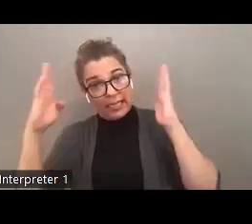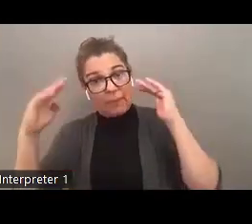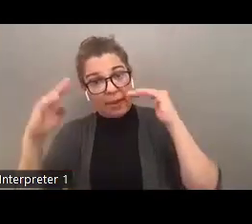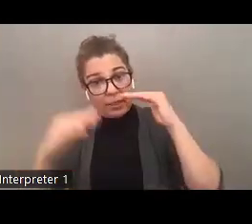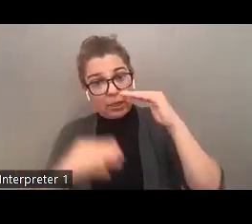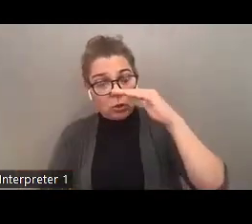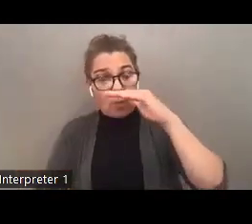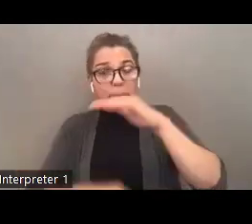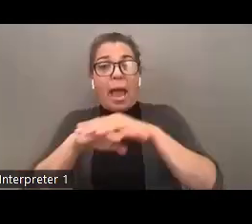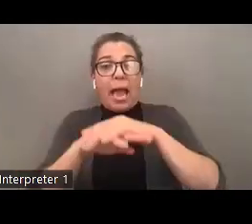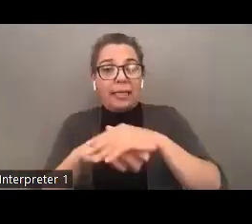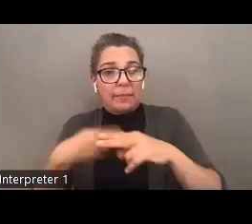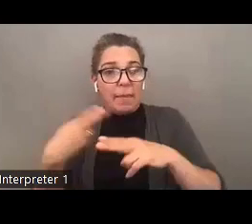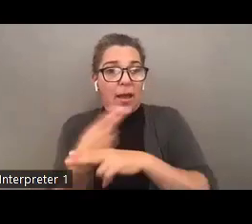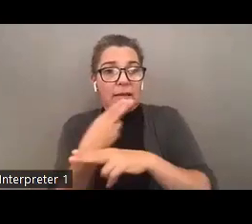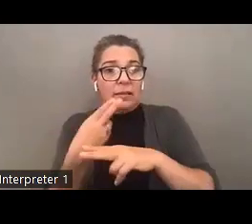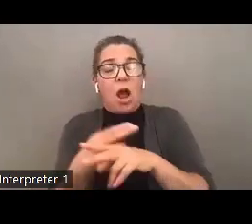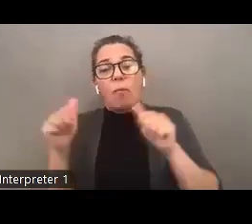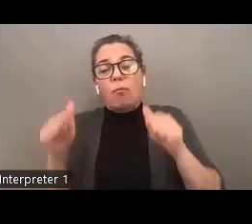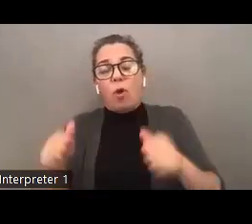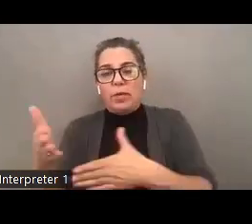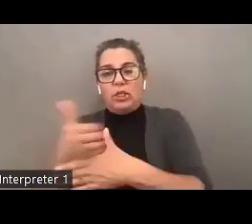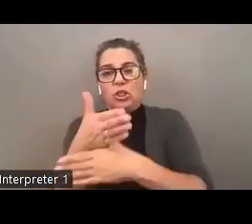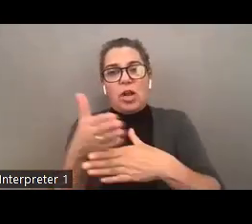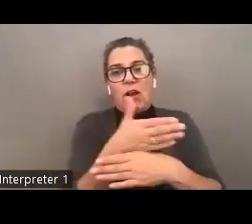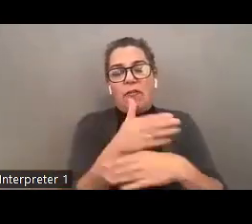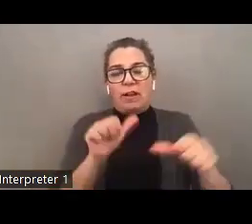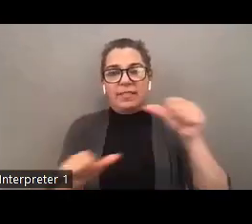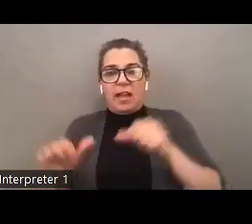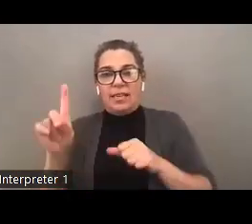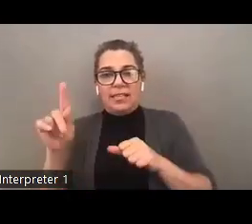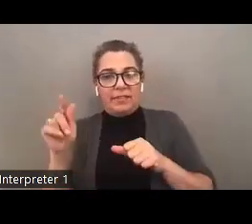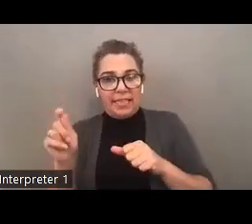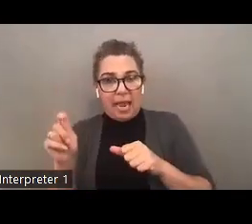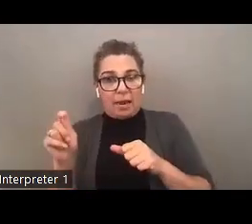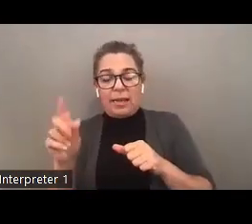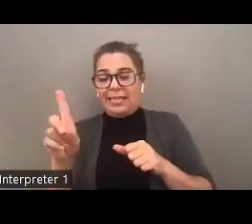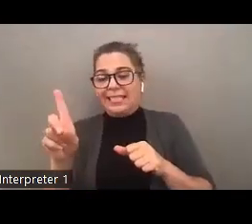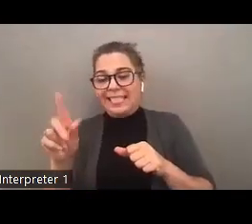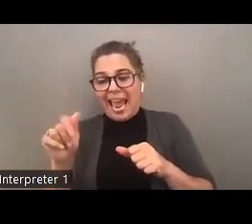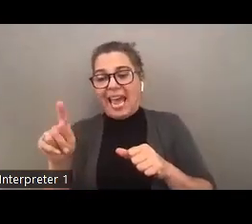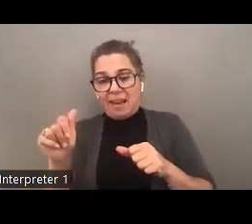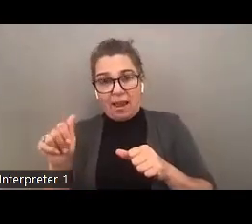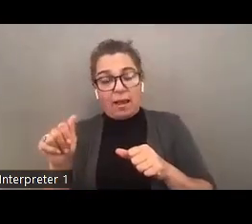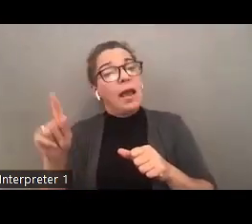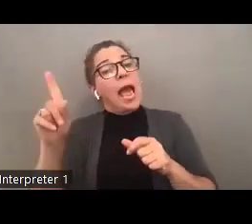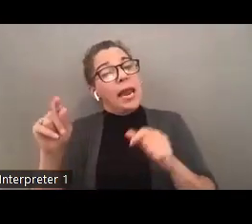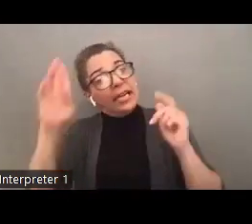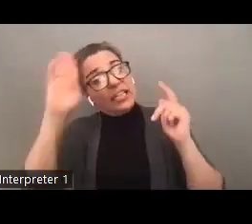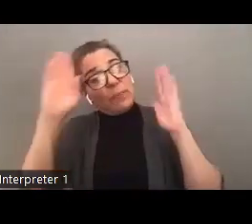appropriate sharing of scientific data, and scientific data are expected to be shared at the time of publication